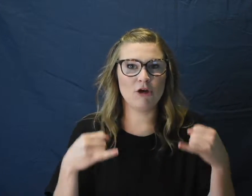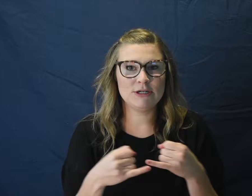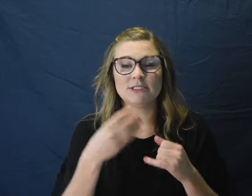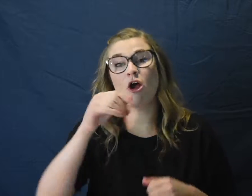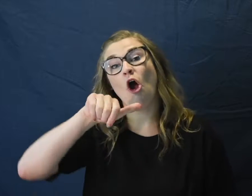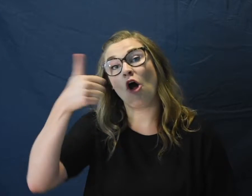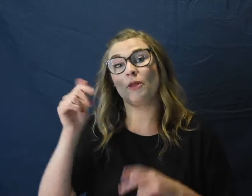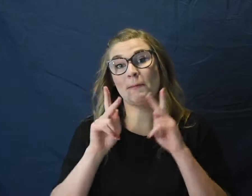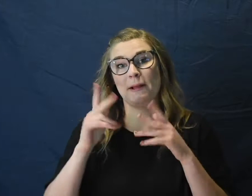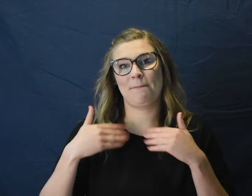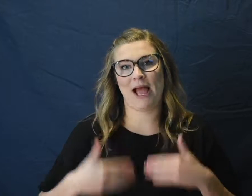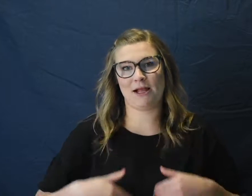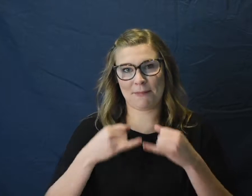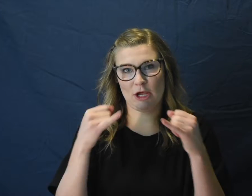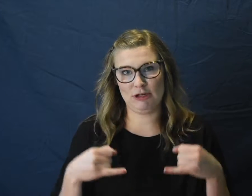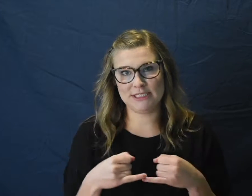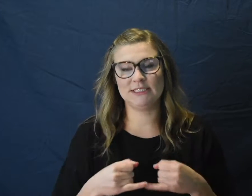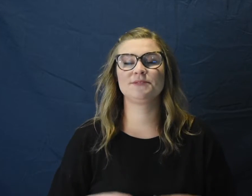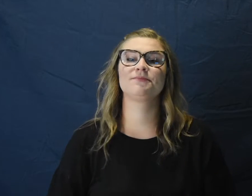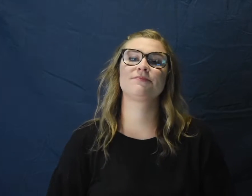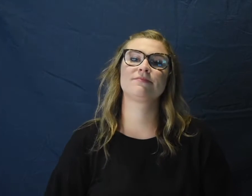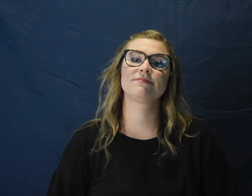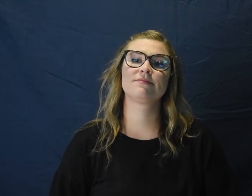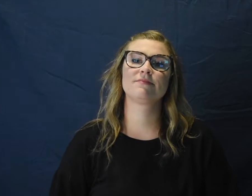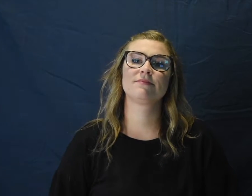to respect their body boundaries and respect other peoples body boundaries.